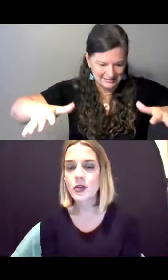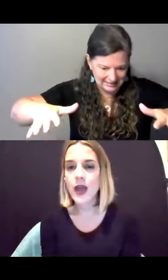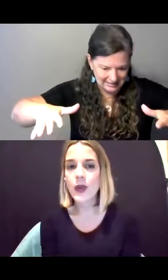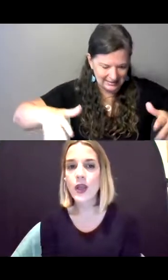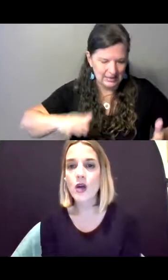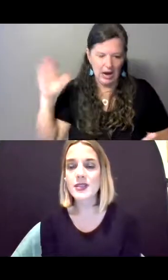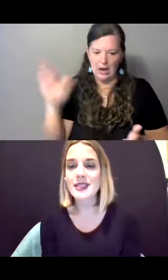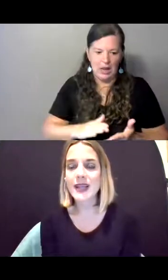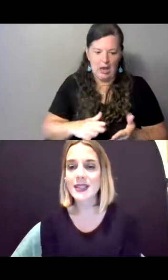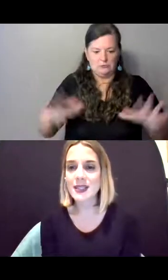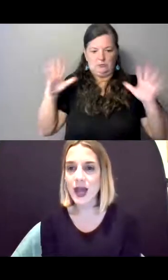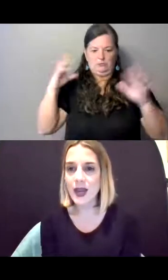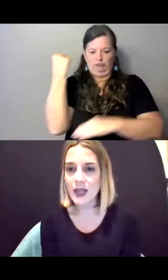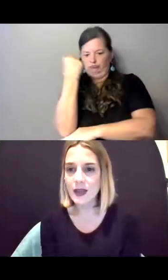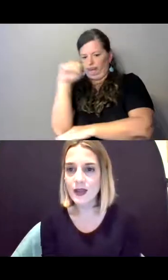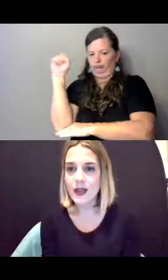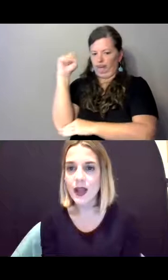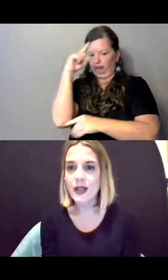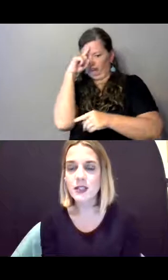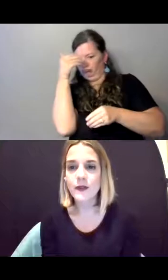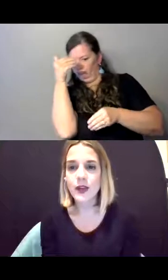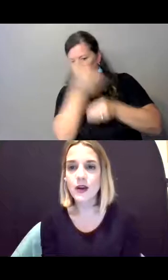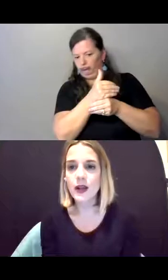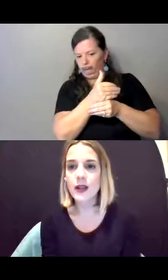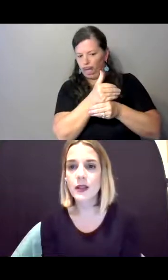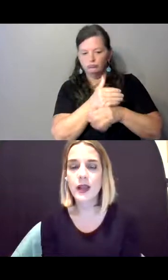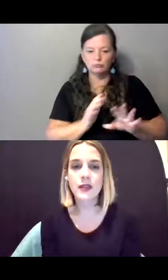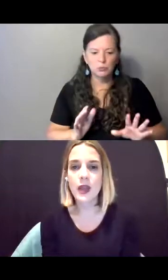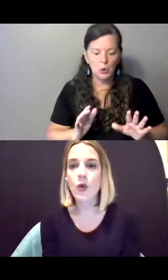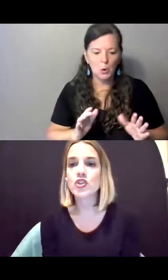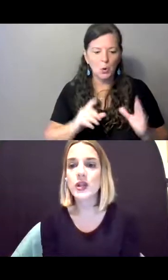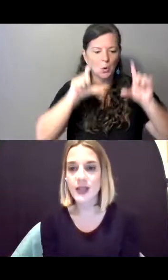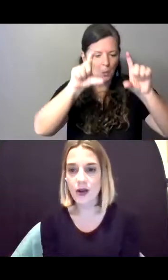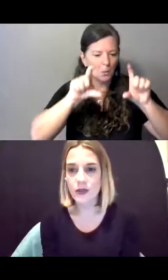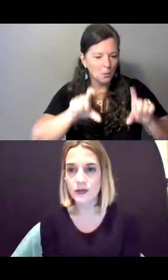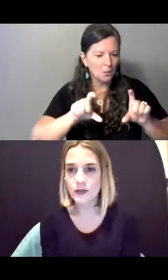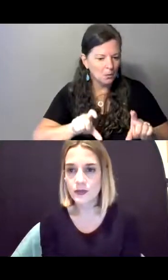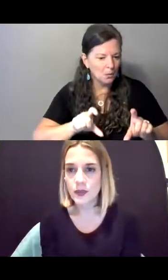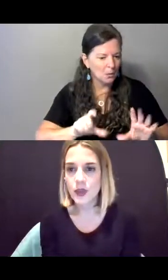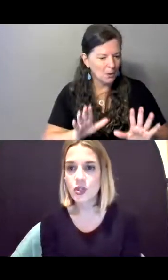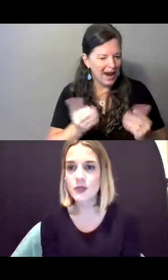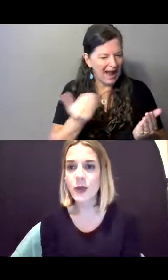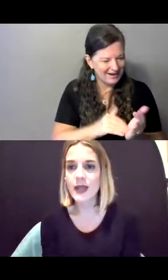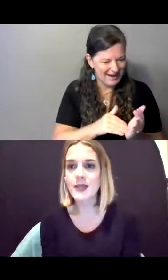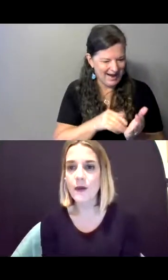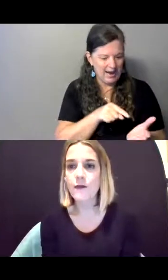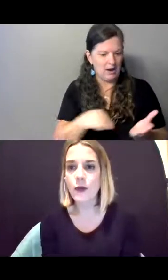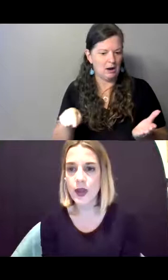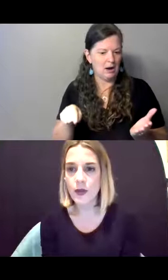So, that way it causes less anxiety and less fear, and they won't shut down. Just break it down for them